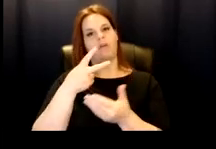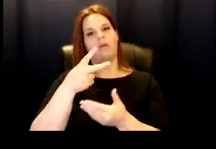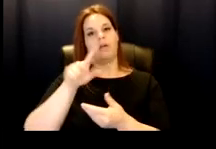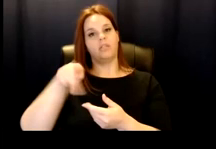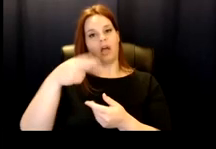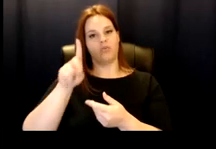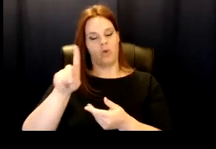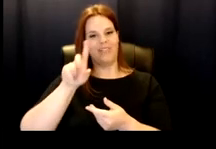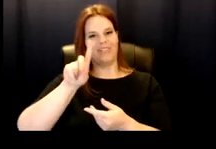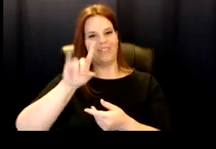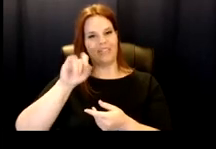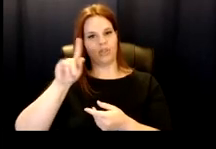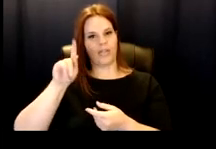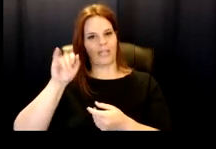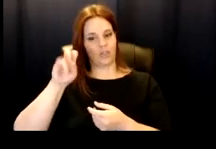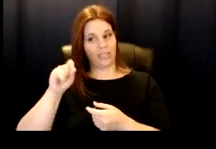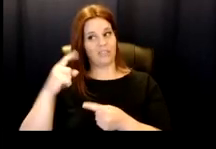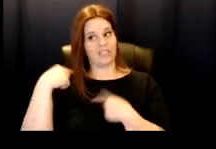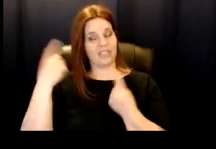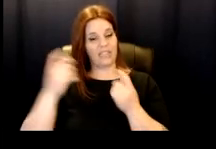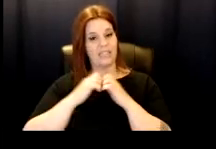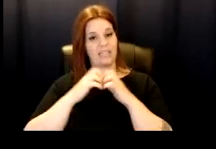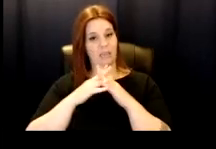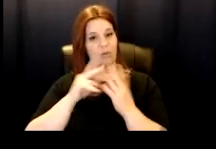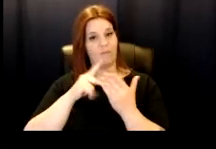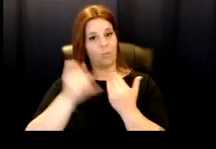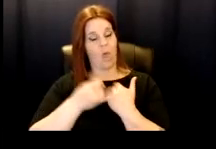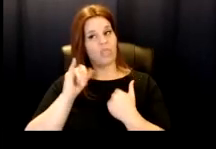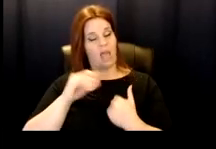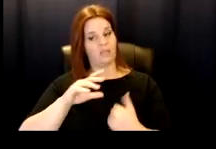of the project that's been a really gratifying part of this endeavor. We have had a few million